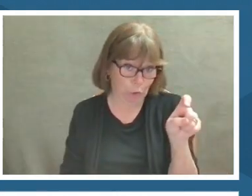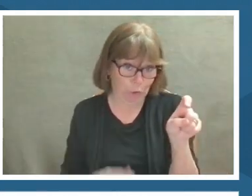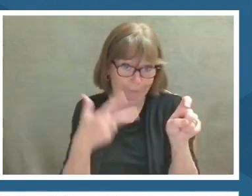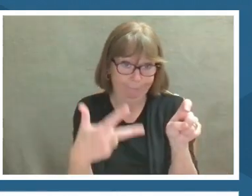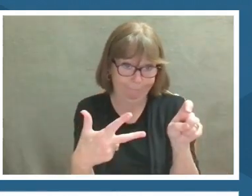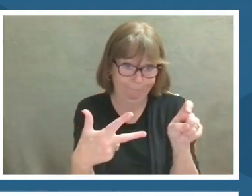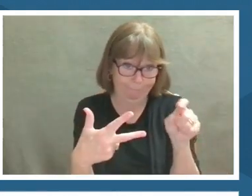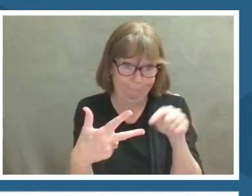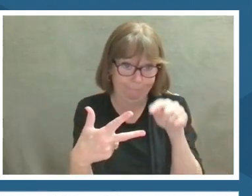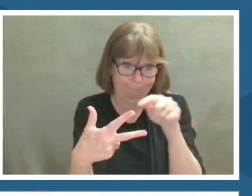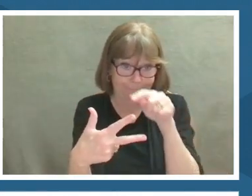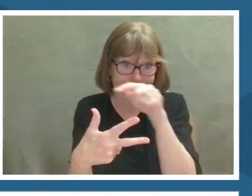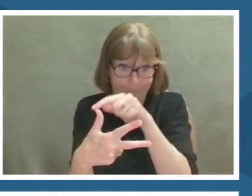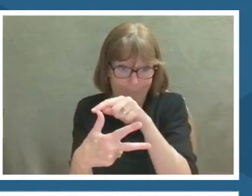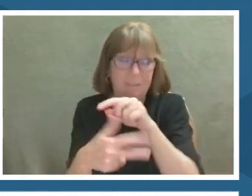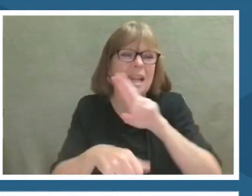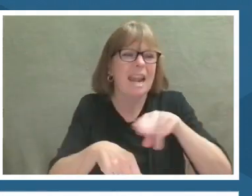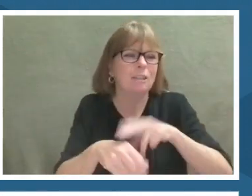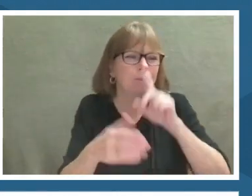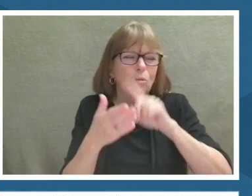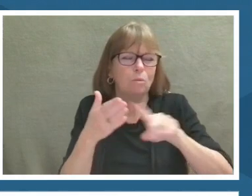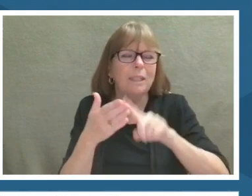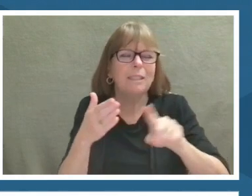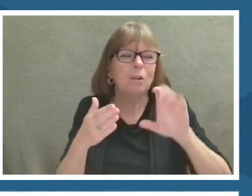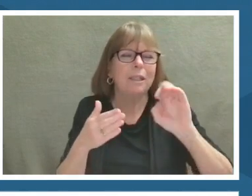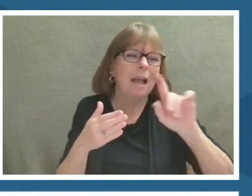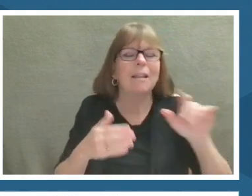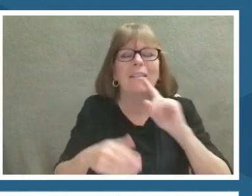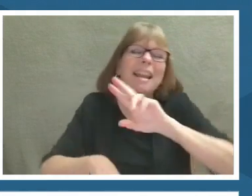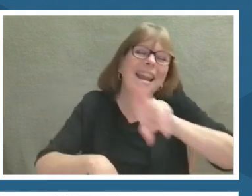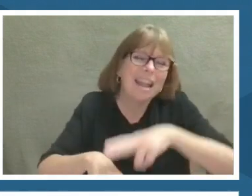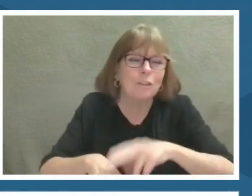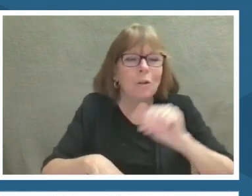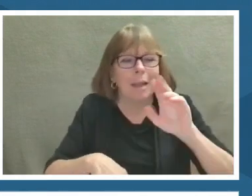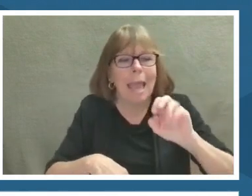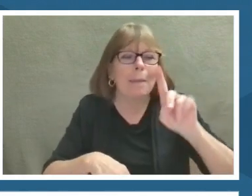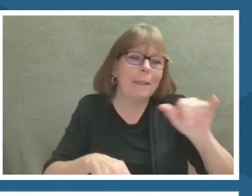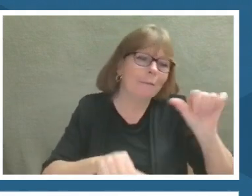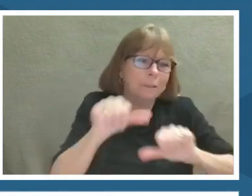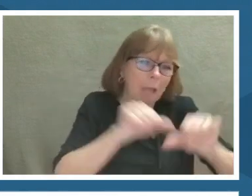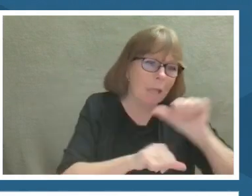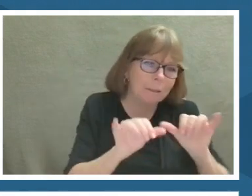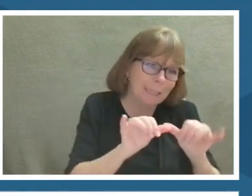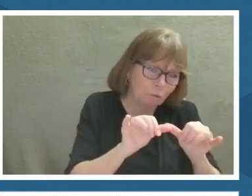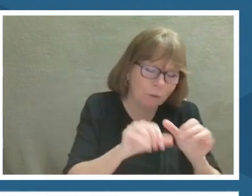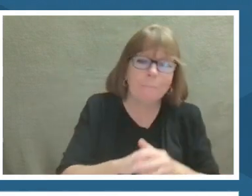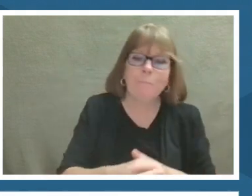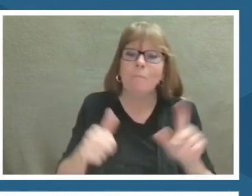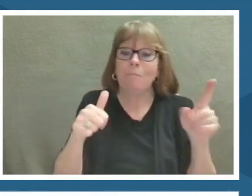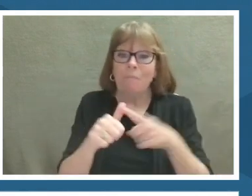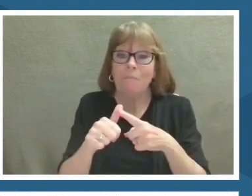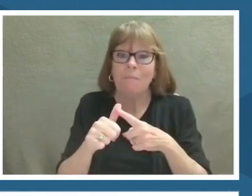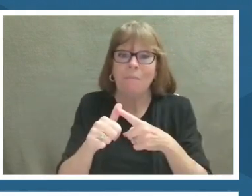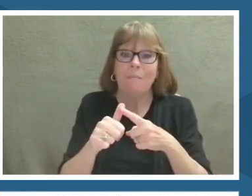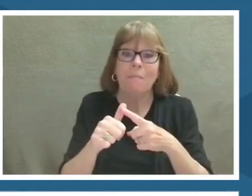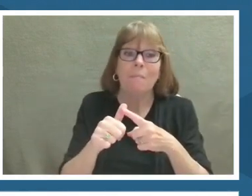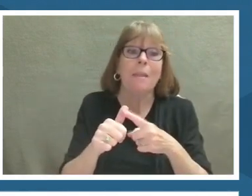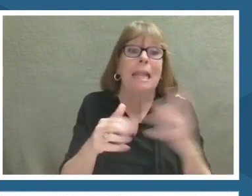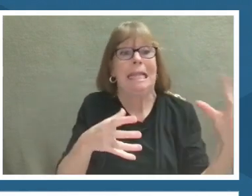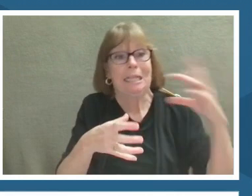research council now the national academy of sciences engineering medicine first it should be integral not a